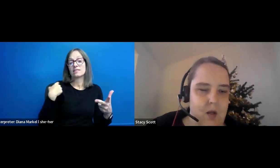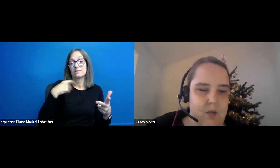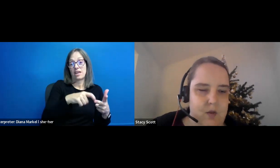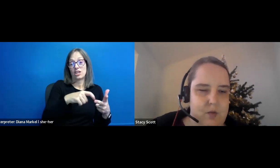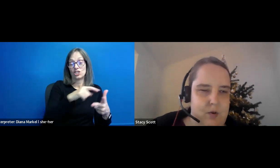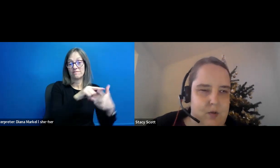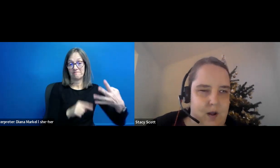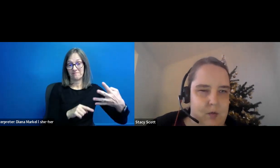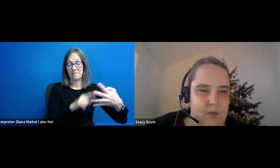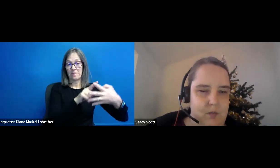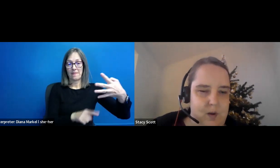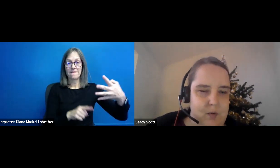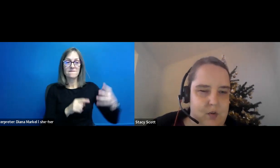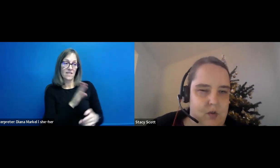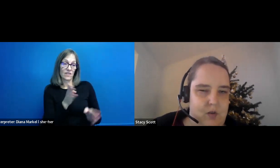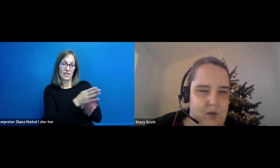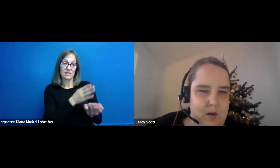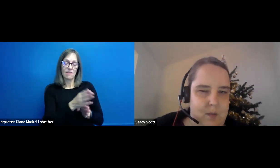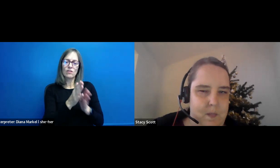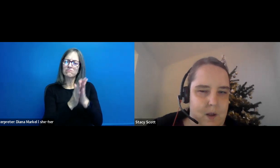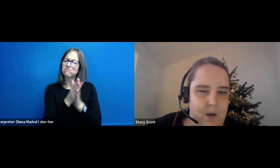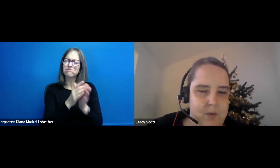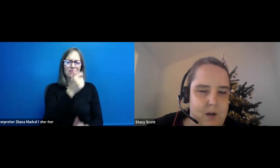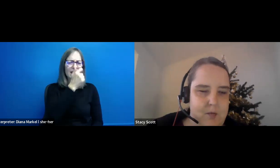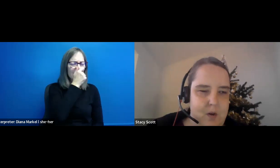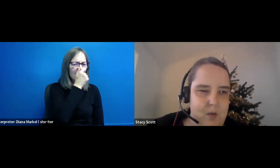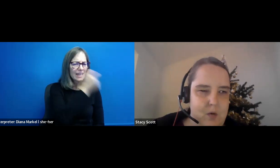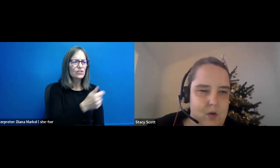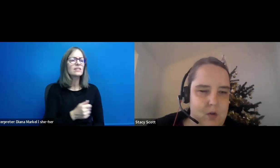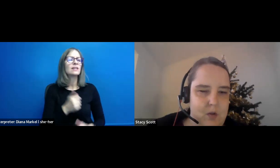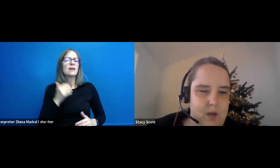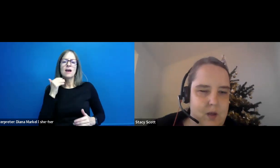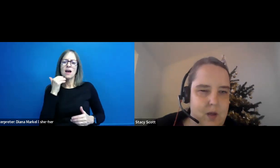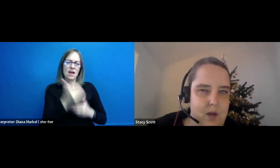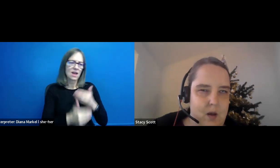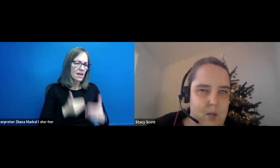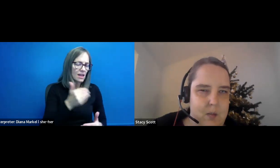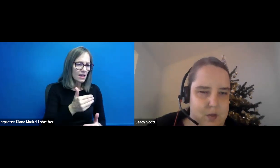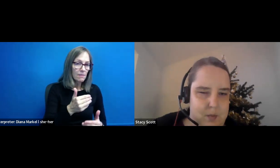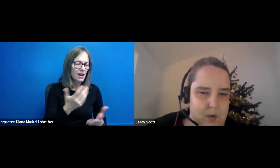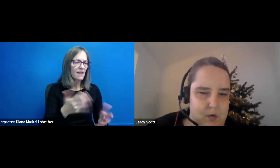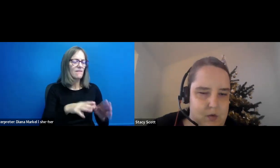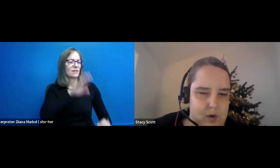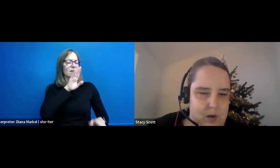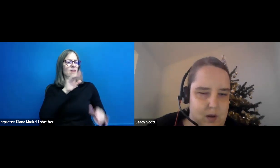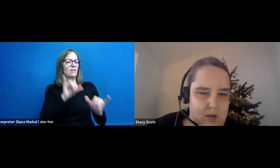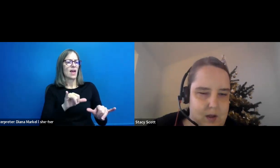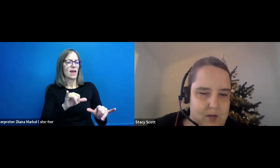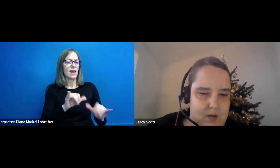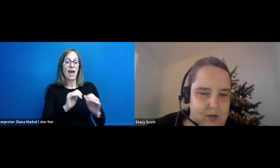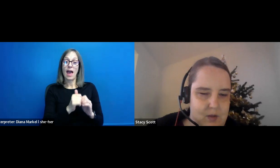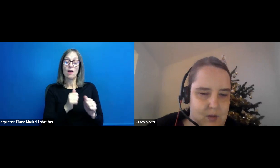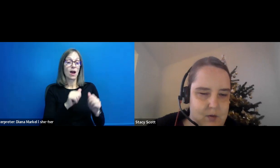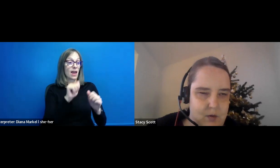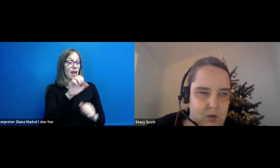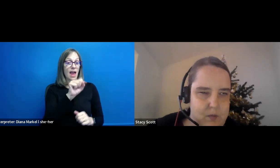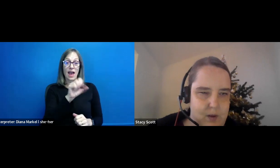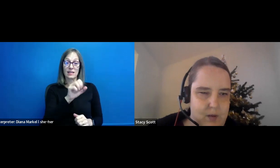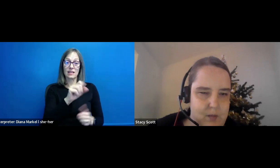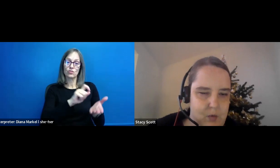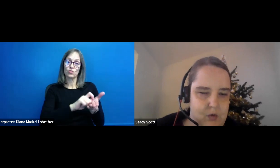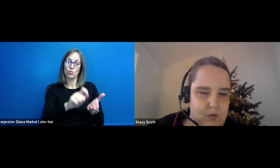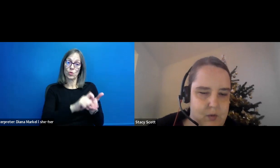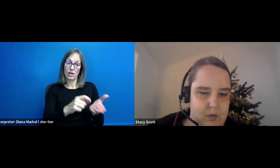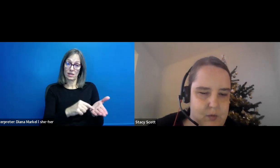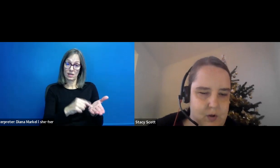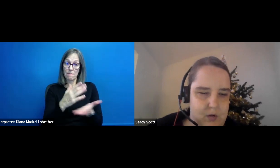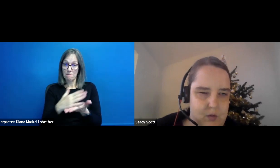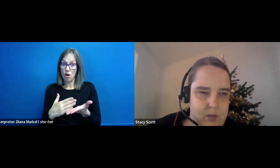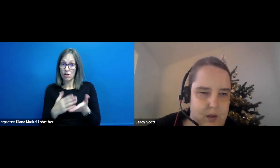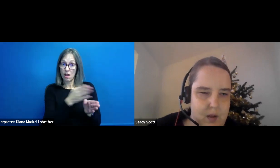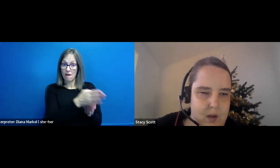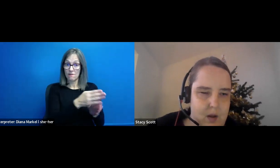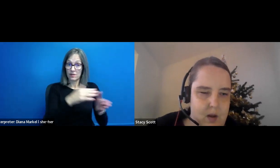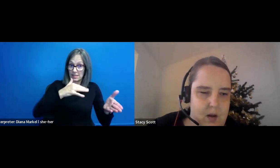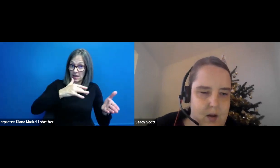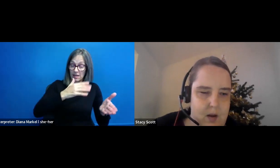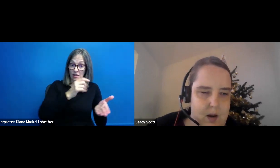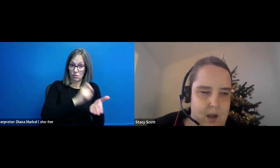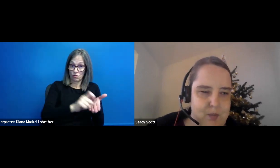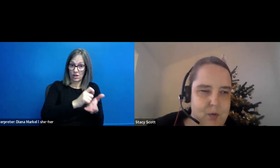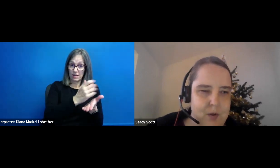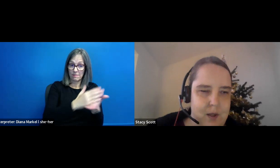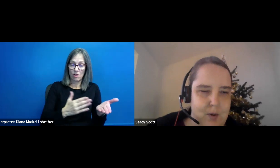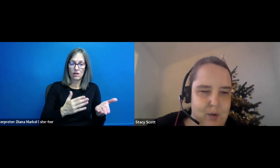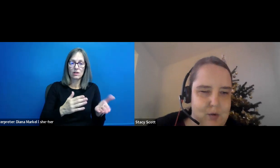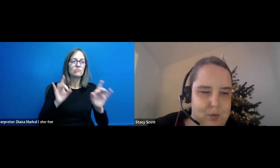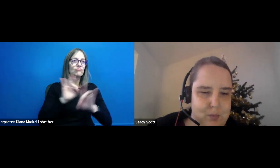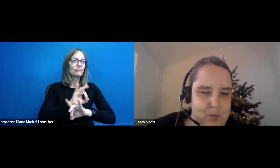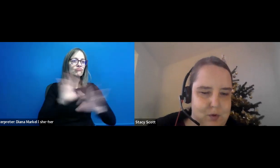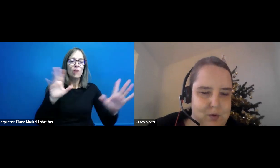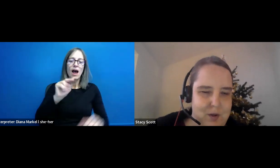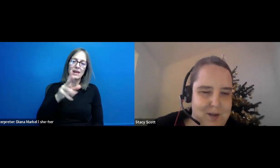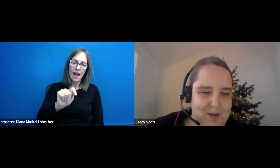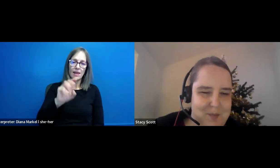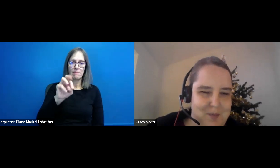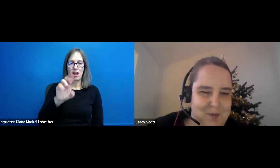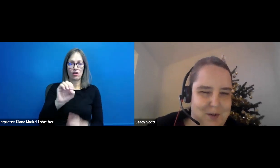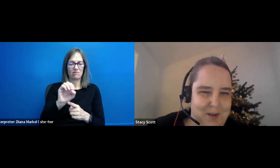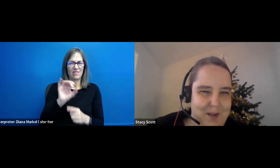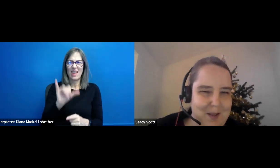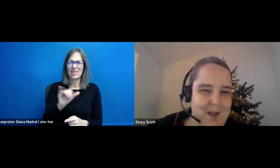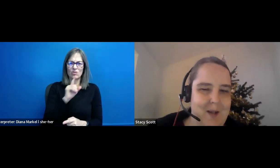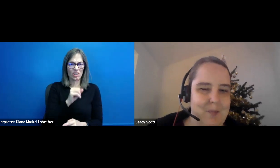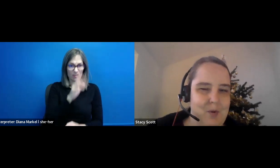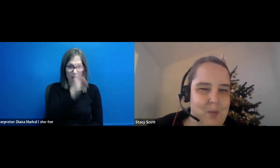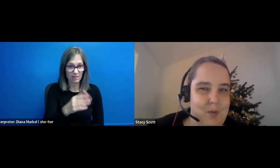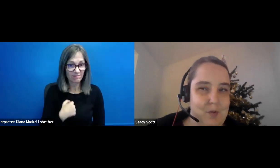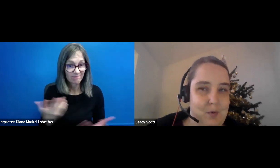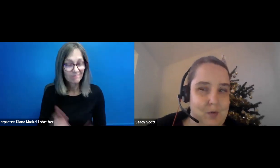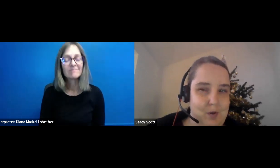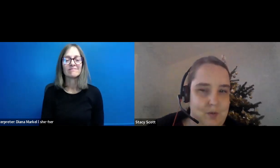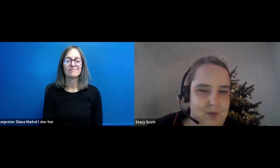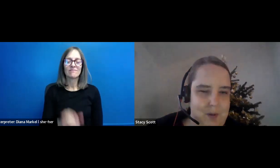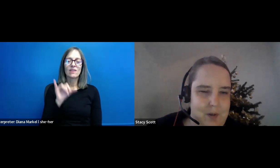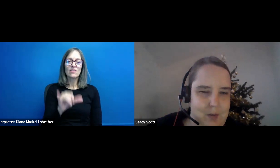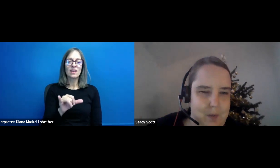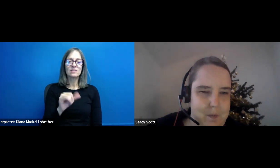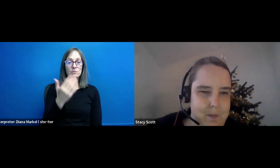Stacy Scott: These were subjects that I was very much interested in. Um, but I found the method by which I had to access the written content portion of the subjects to be uh an absolute nightmare. To to put it to put it bluntly. Um, So this was, you know, fifteen years ago,